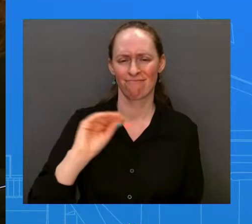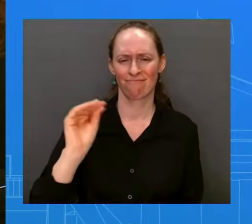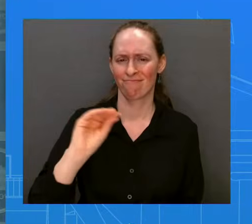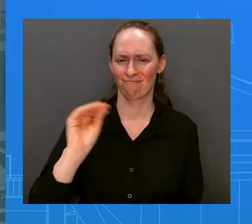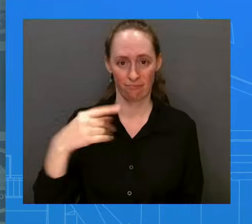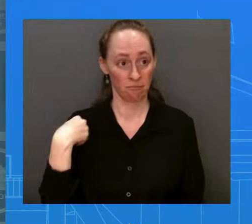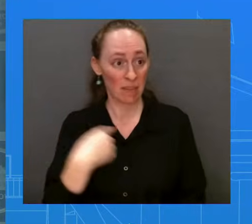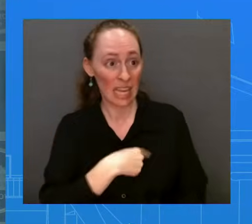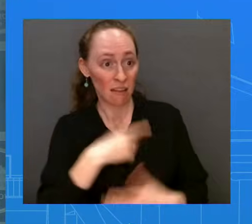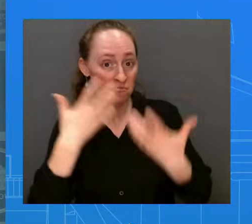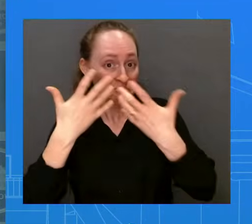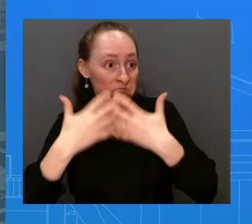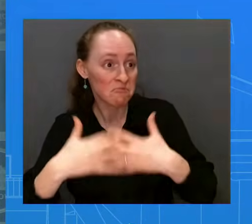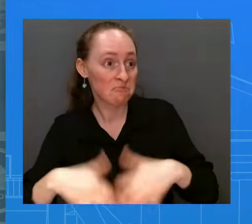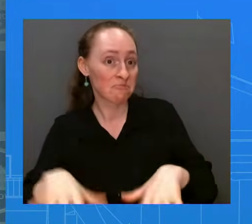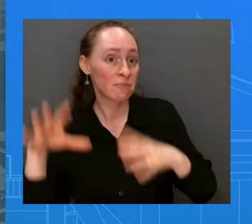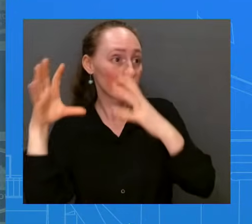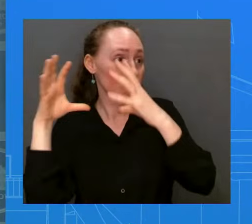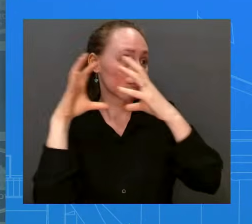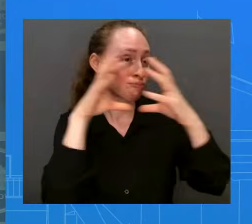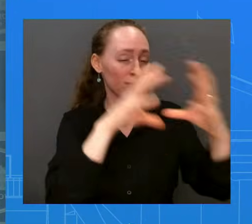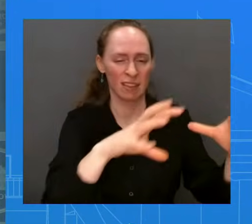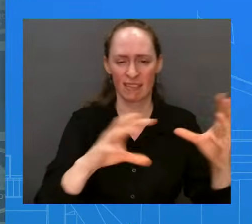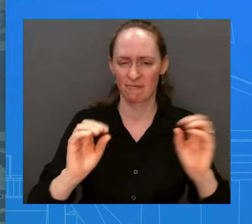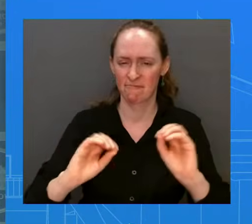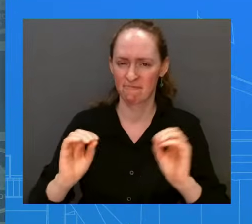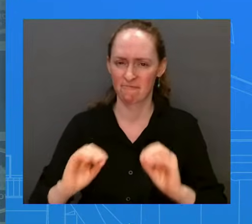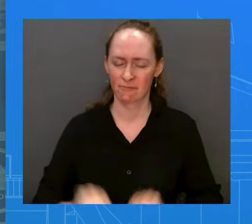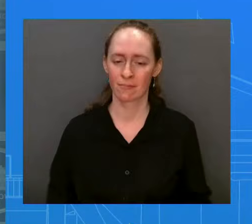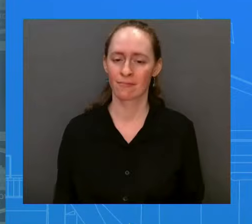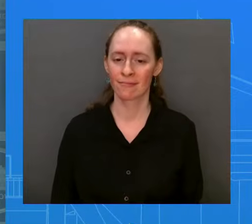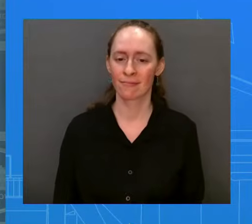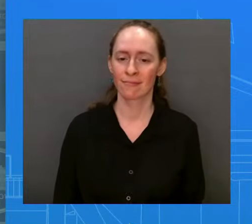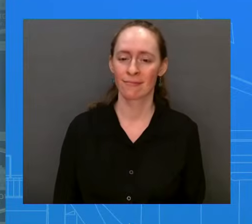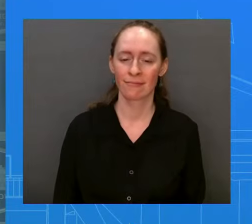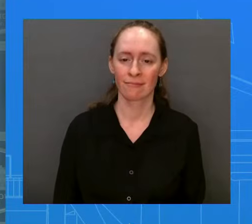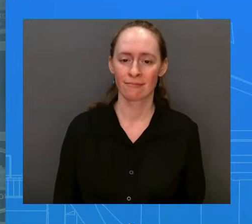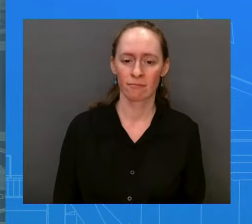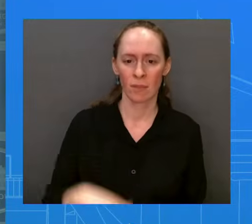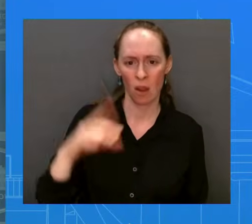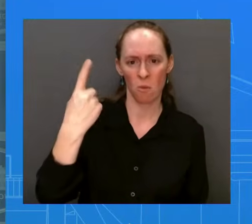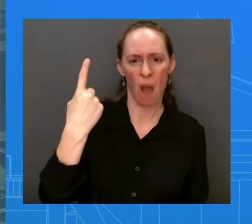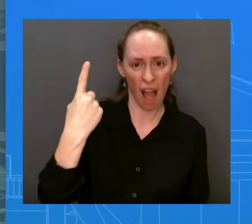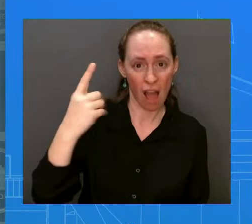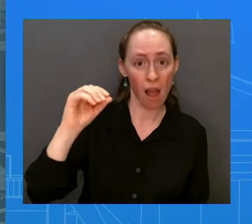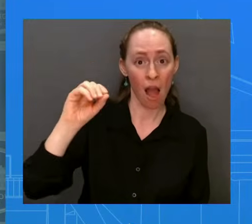Mr. Kirby: We're still trying to assess what that was. I'm not going to get into a description.